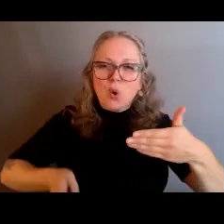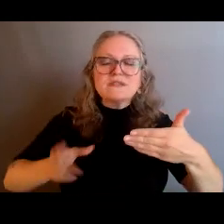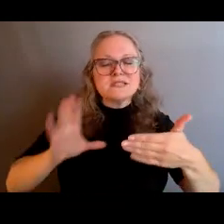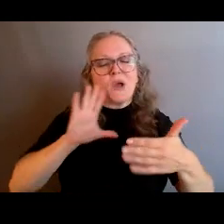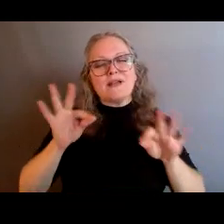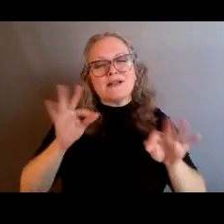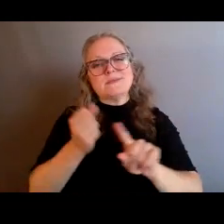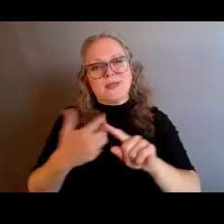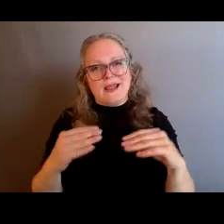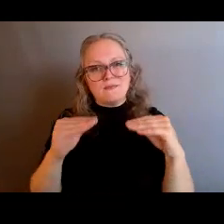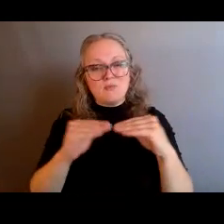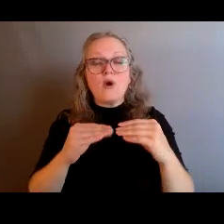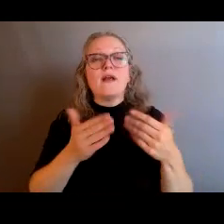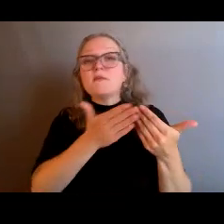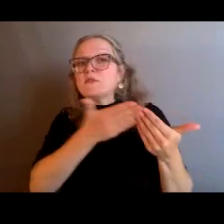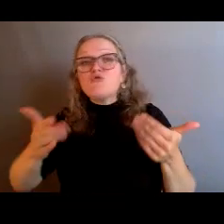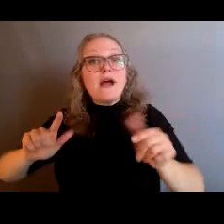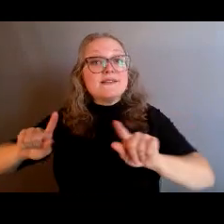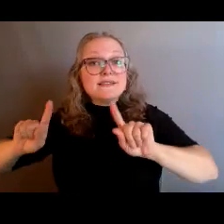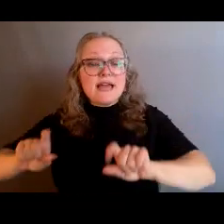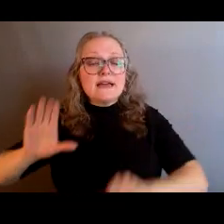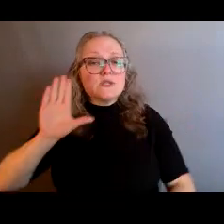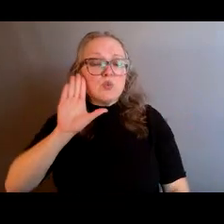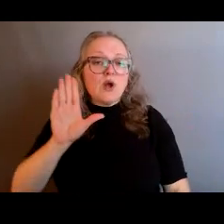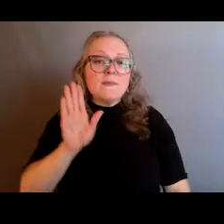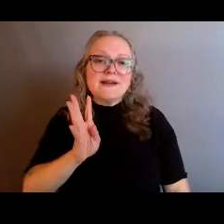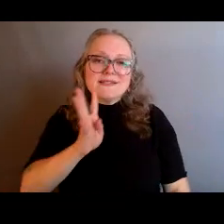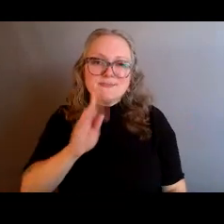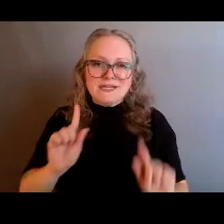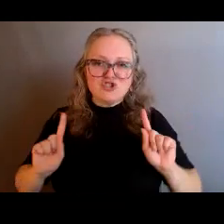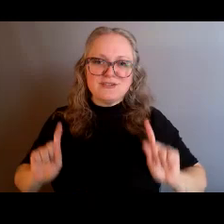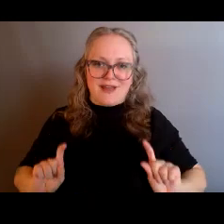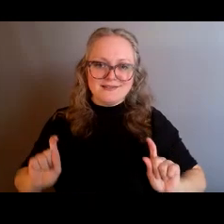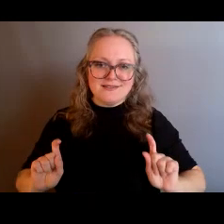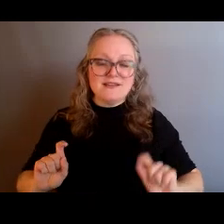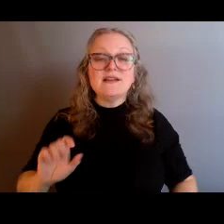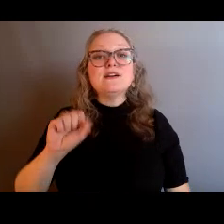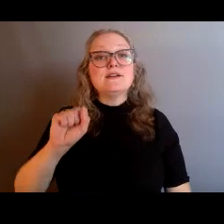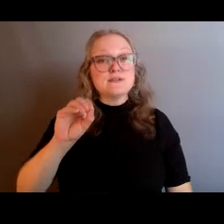the test is going to be will will be a speech test and this is where we're going to find out again.